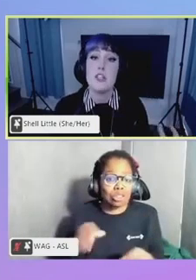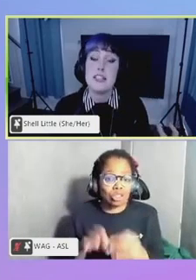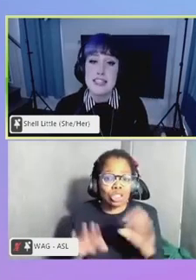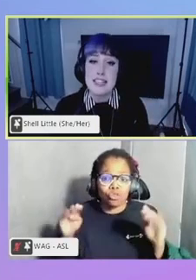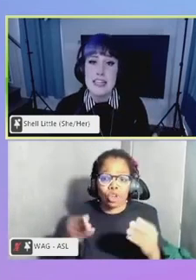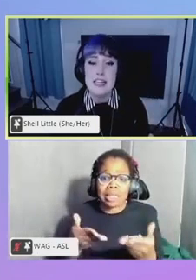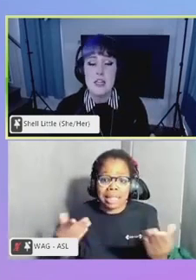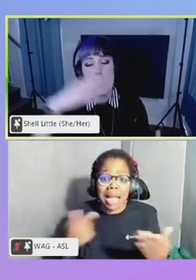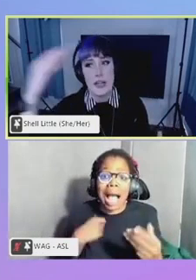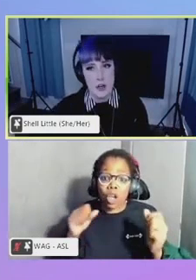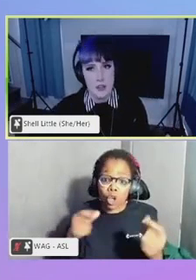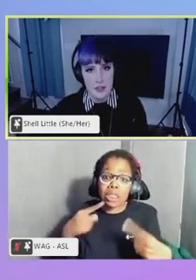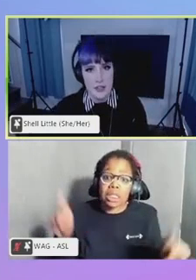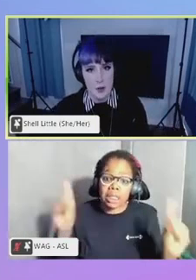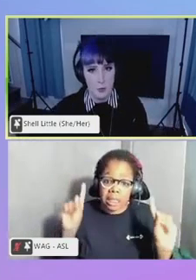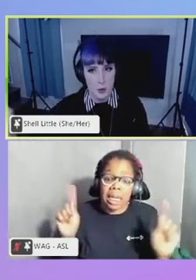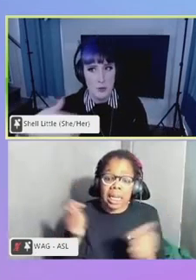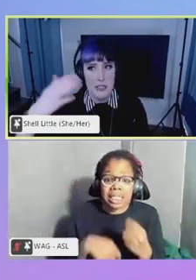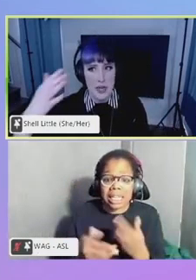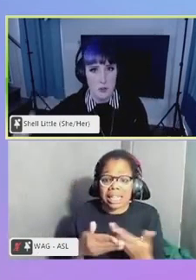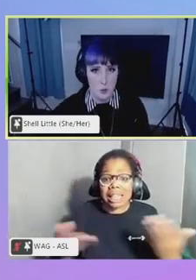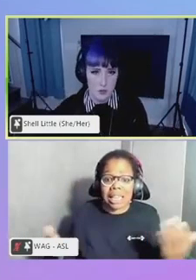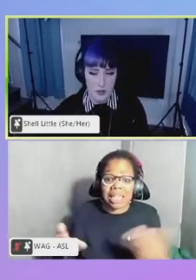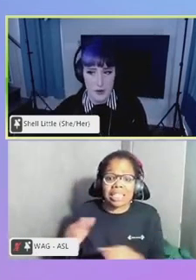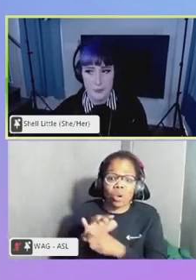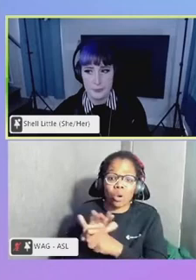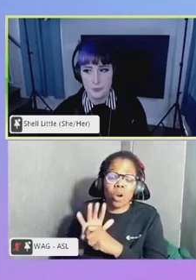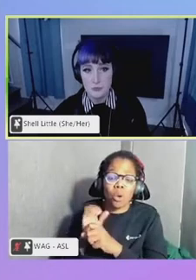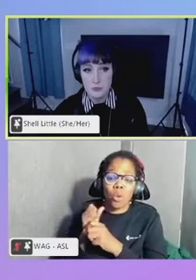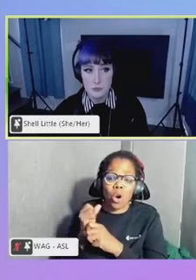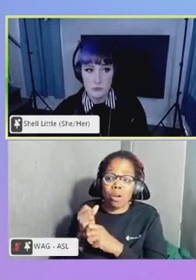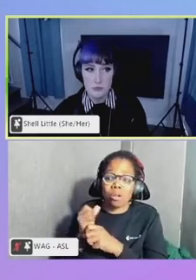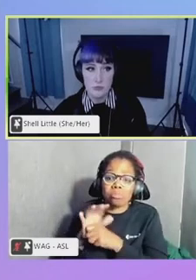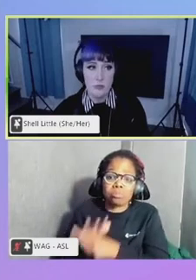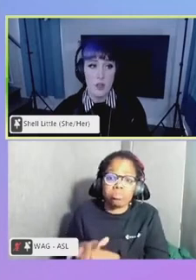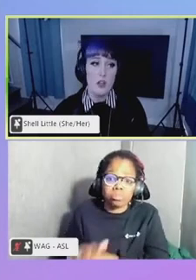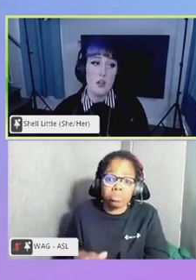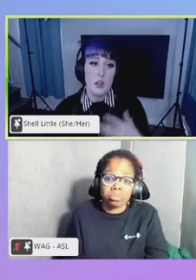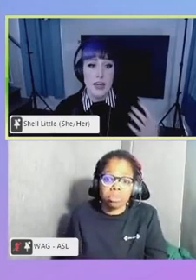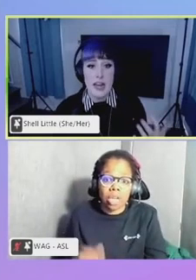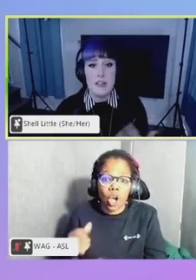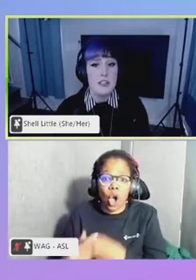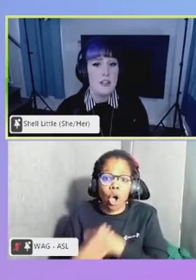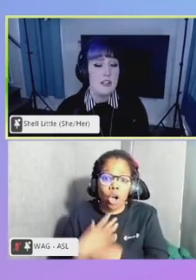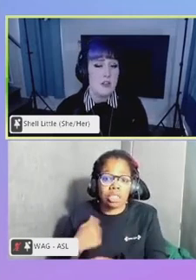that. That is something that burned me out, trying to juggle everything and hold everything in place when in reality I could have just focused on the